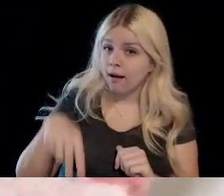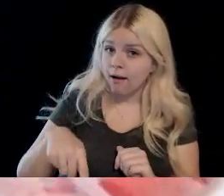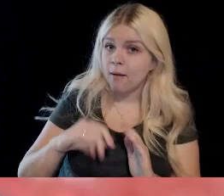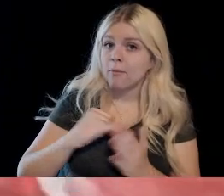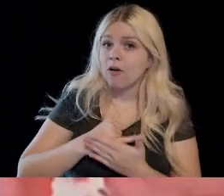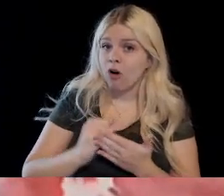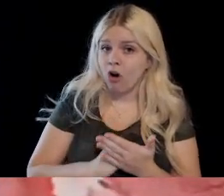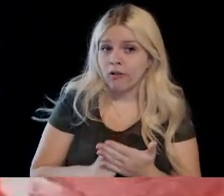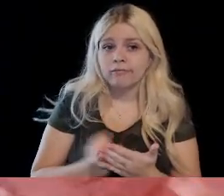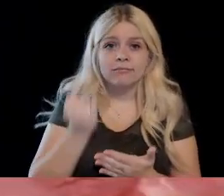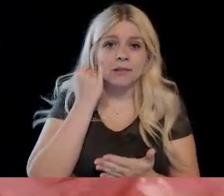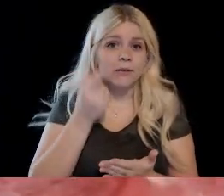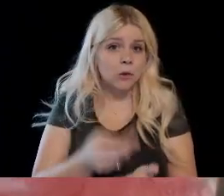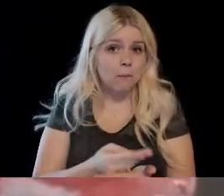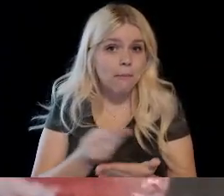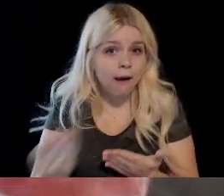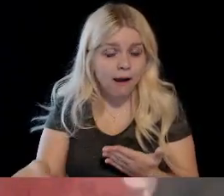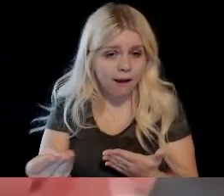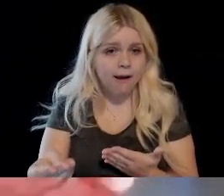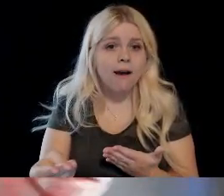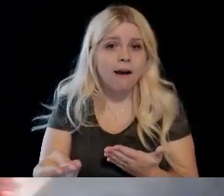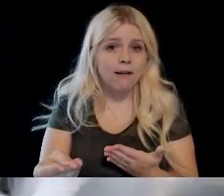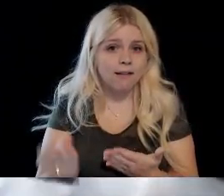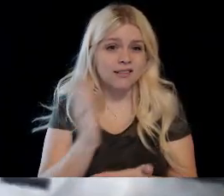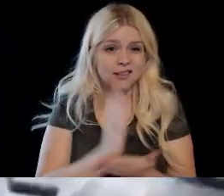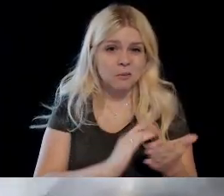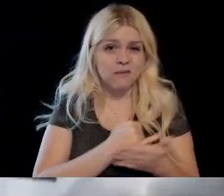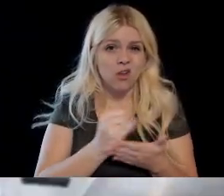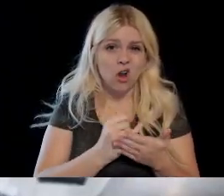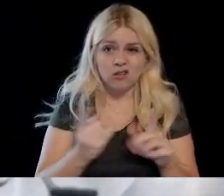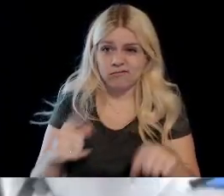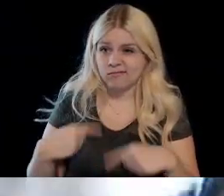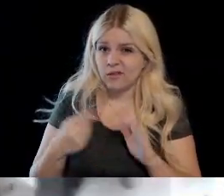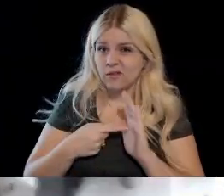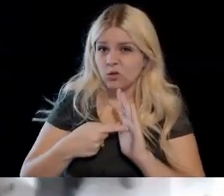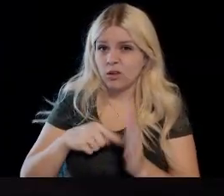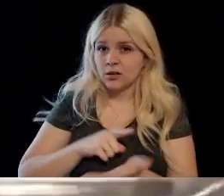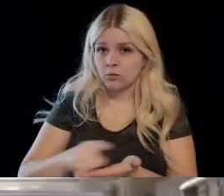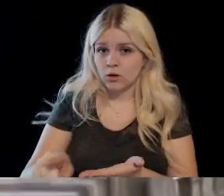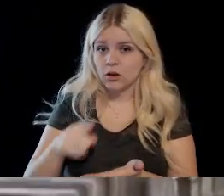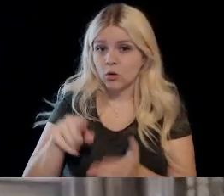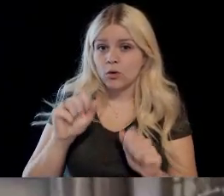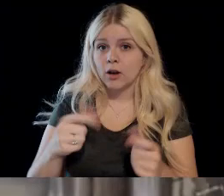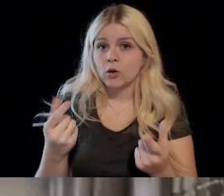some of our animal art that we've been featuring this week, you can go right up to our guest